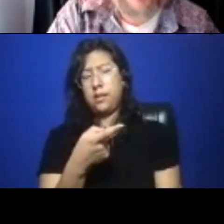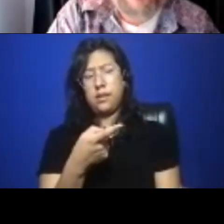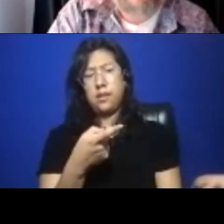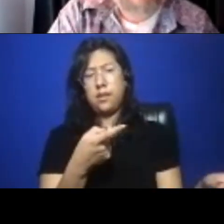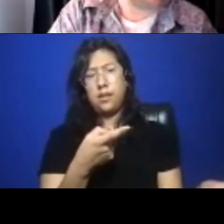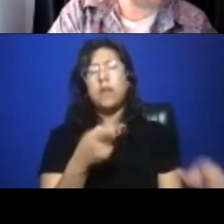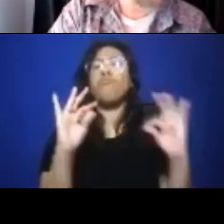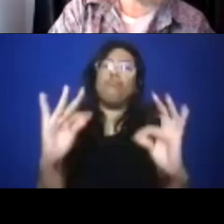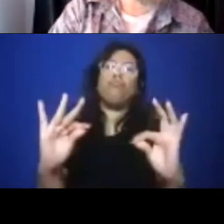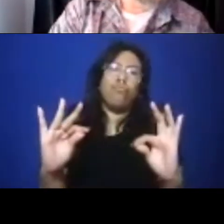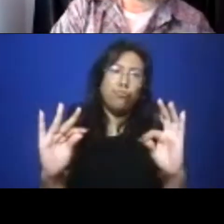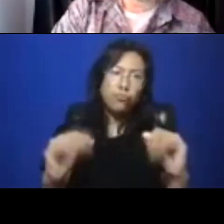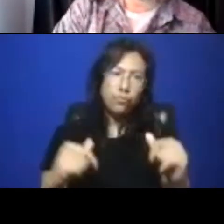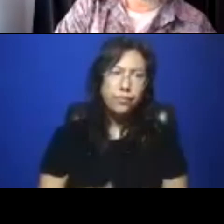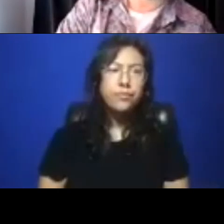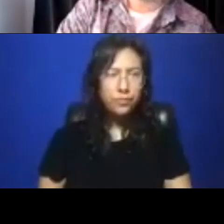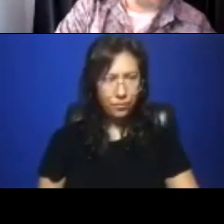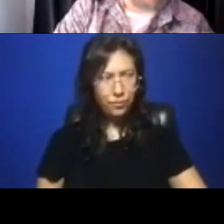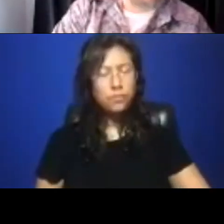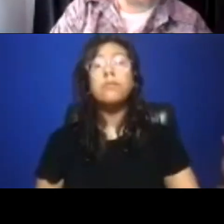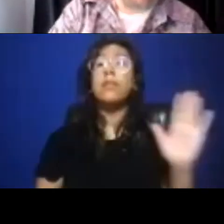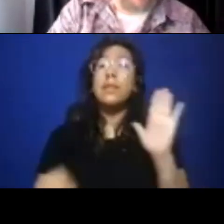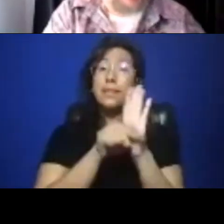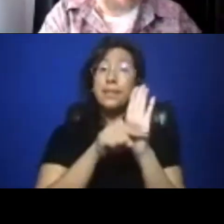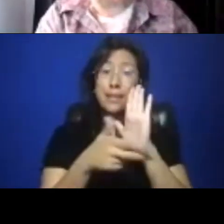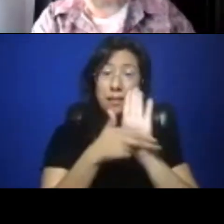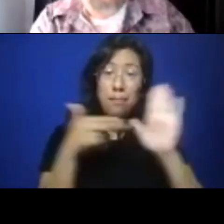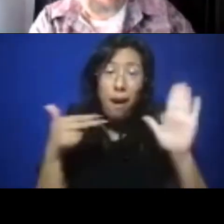Excellent. So people are saying stigma, discrimination.